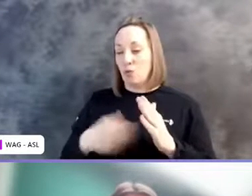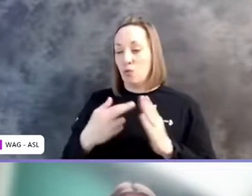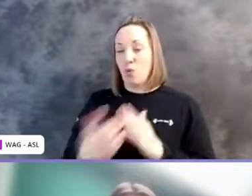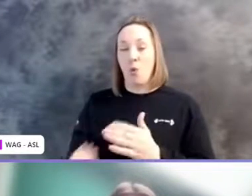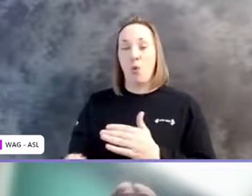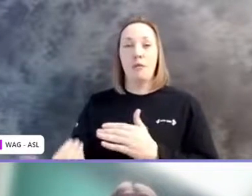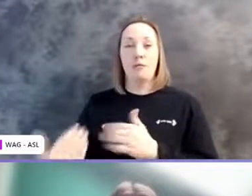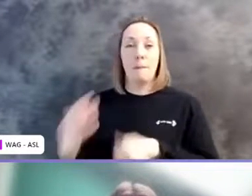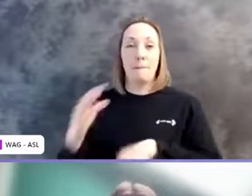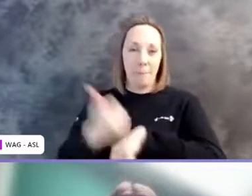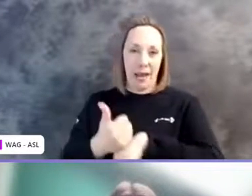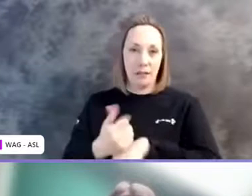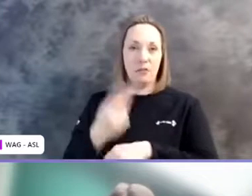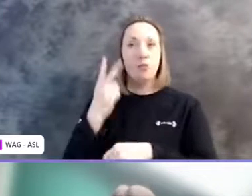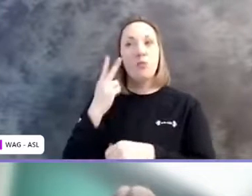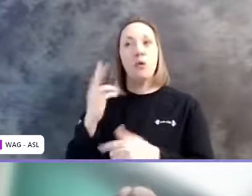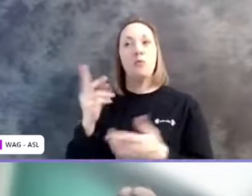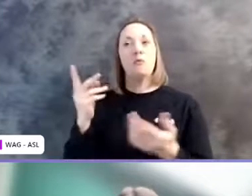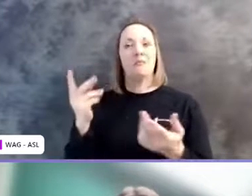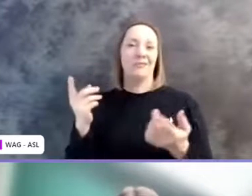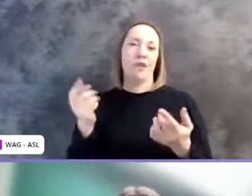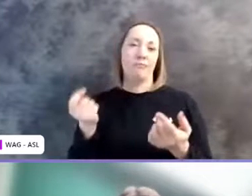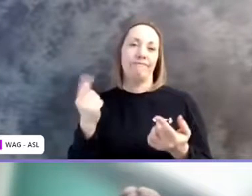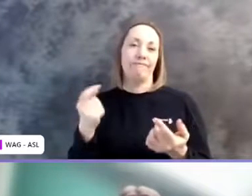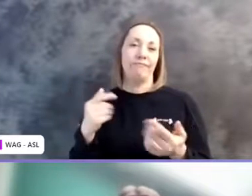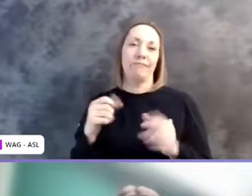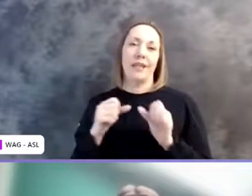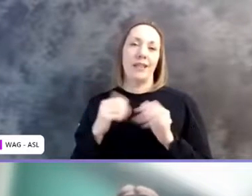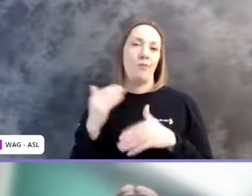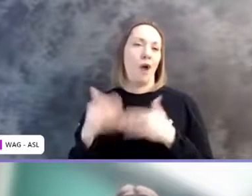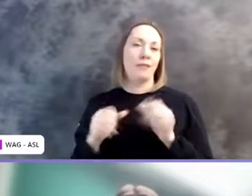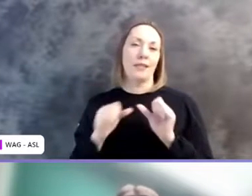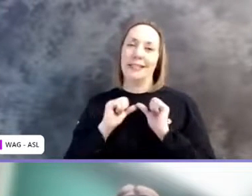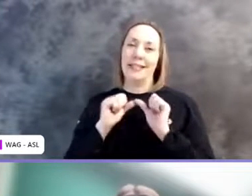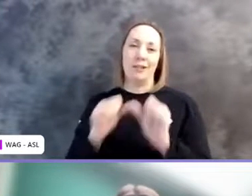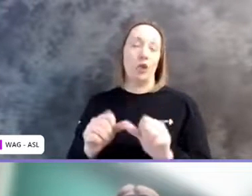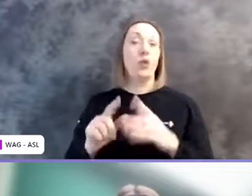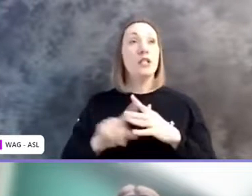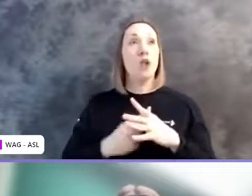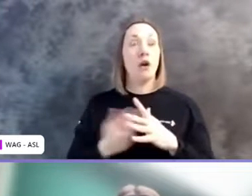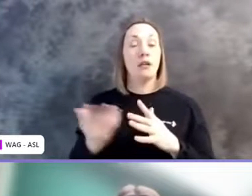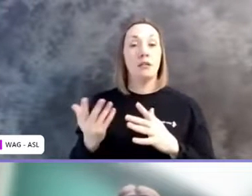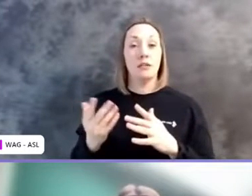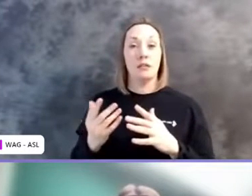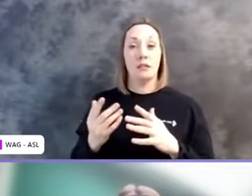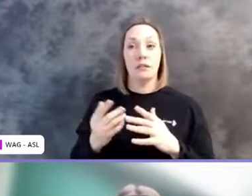there was a more upscale learning needed which is where our workshops came which was